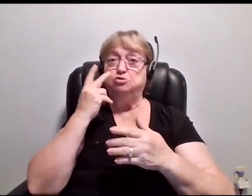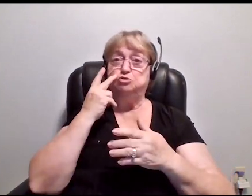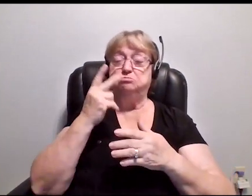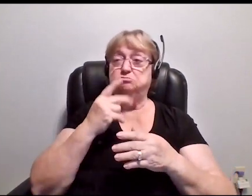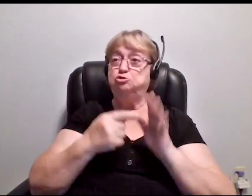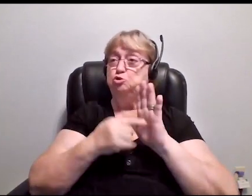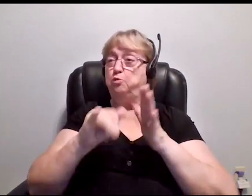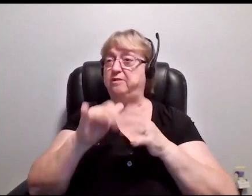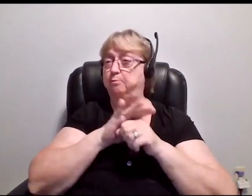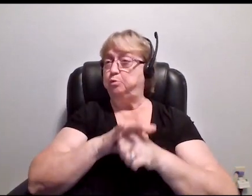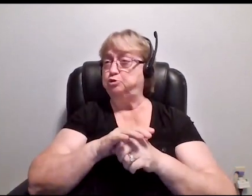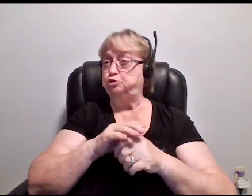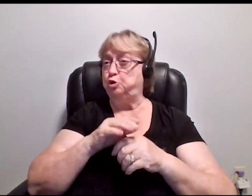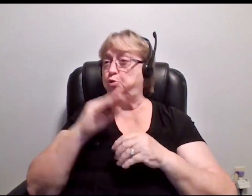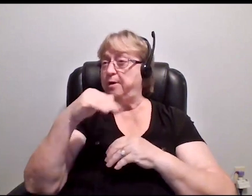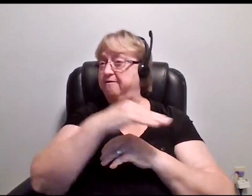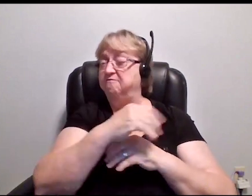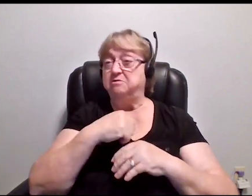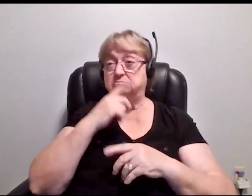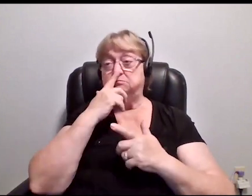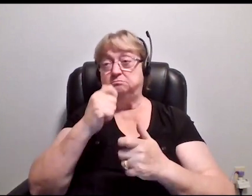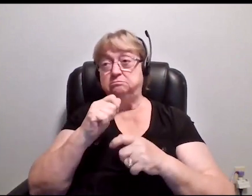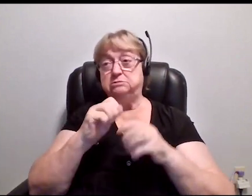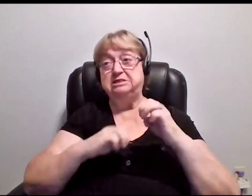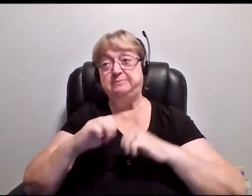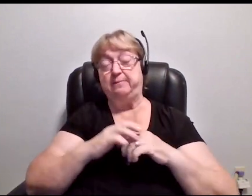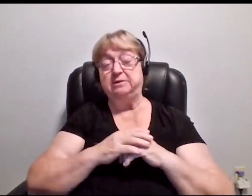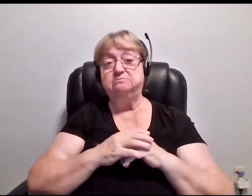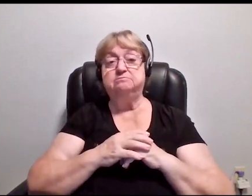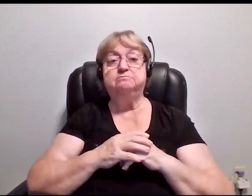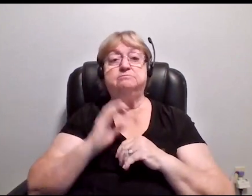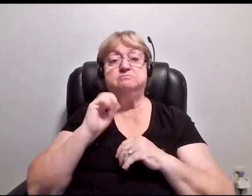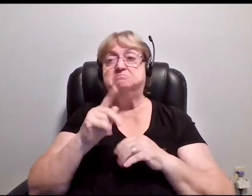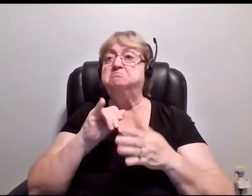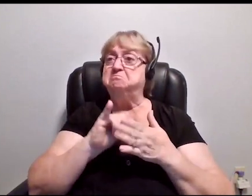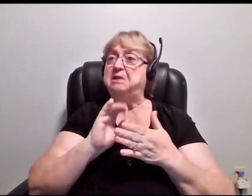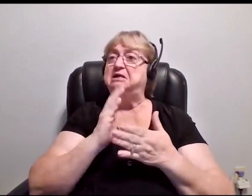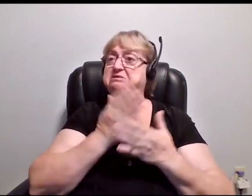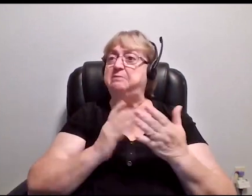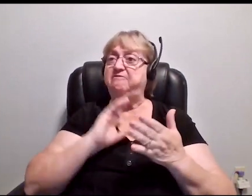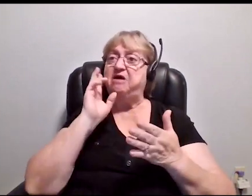It's a really interesting experiment. Those are some of the findings for practitioners.